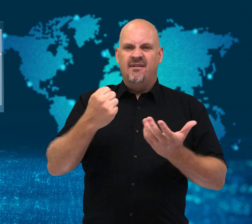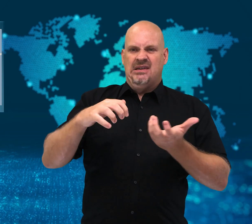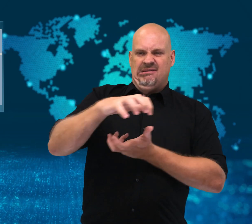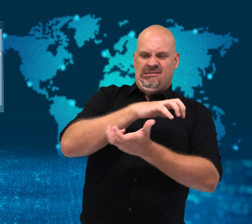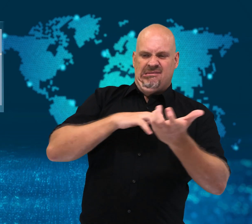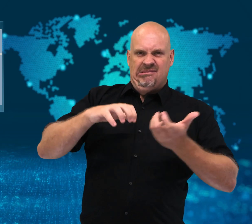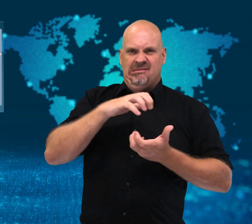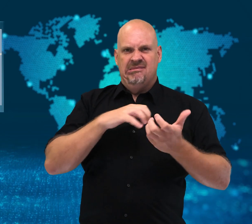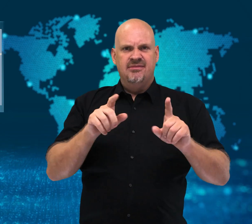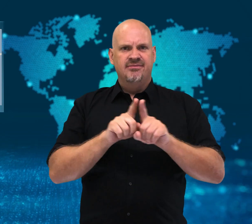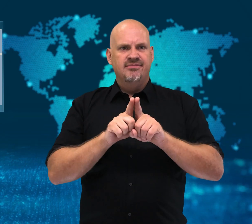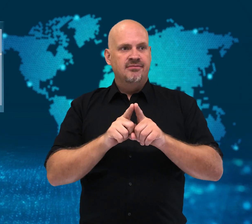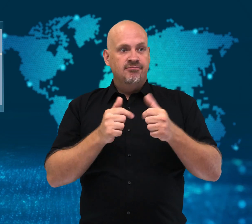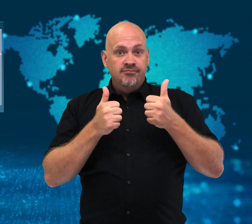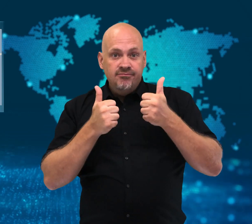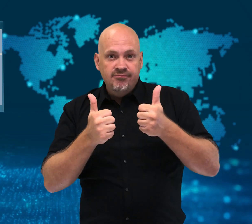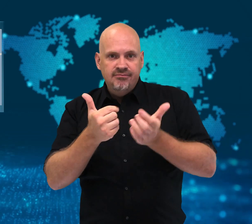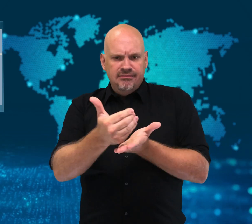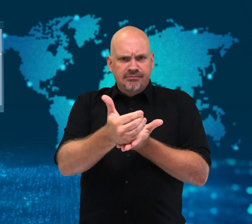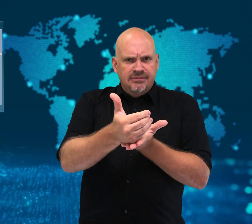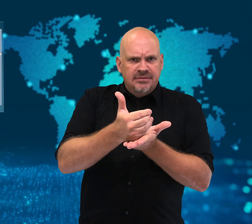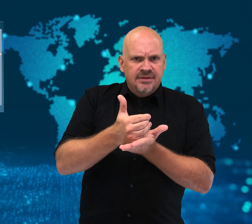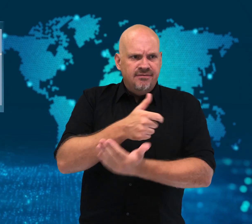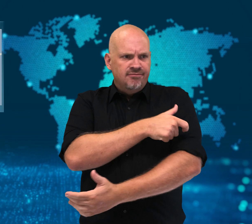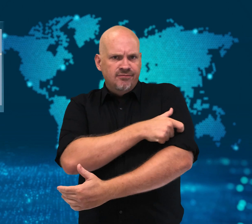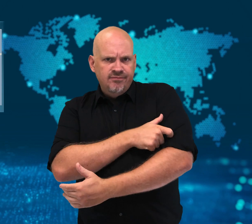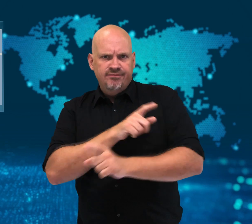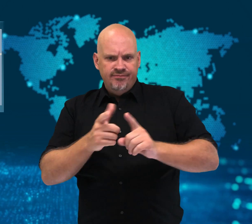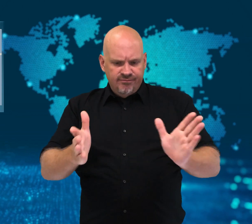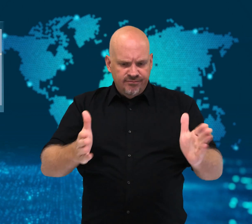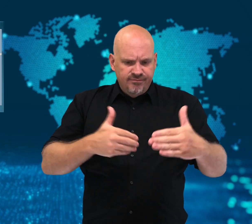would be held in September.